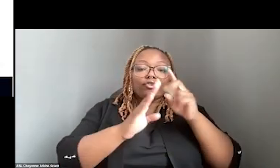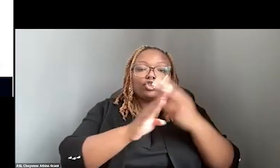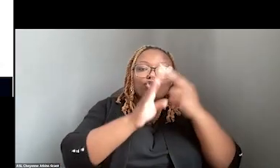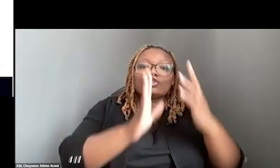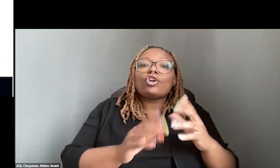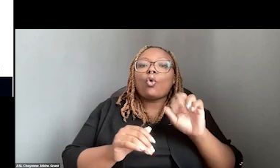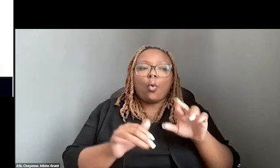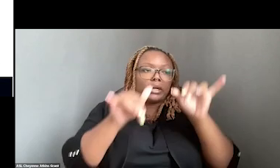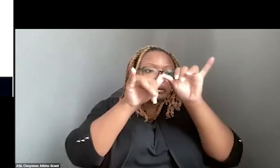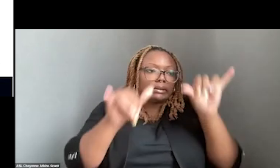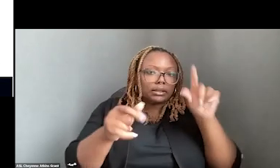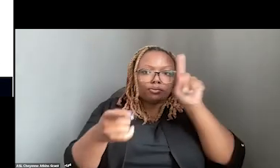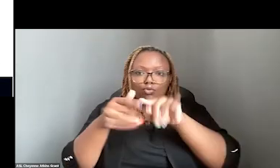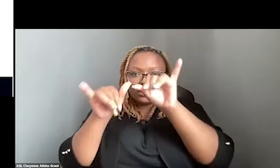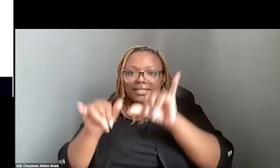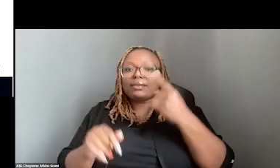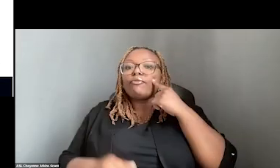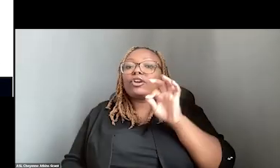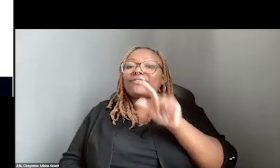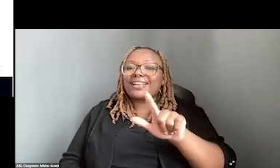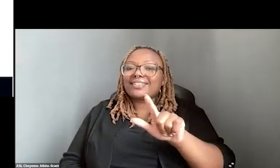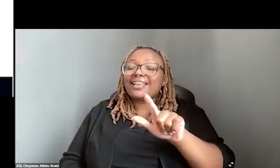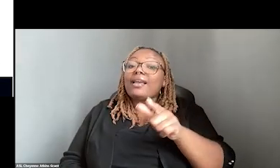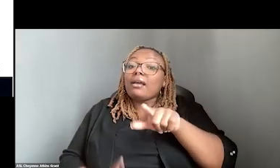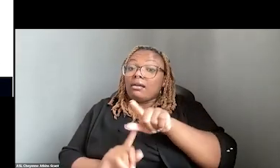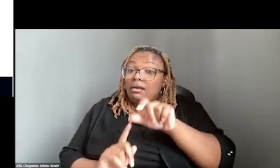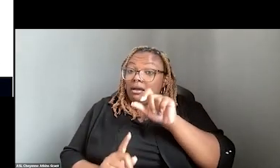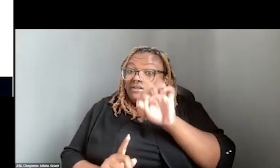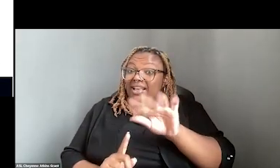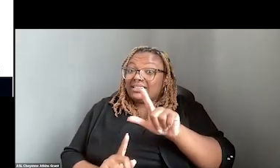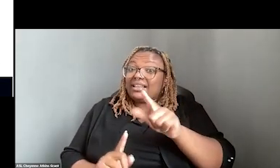For FastLane, just remember September 29th is the last day you can access that.